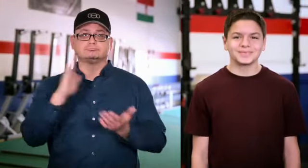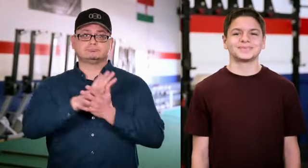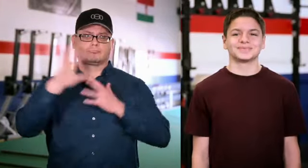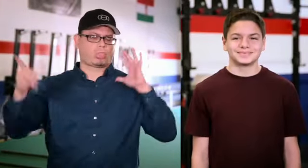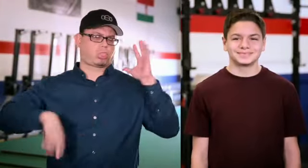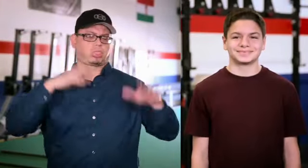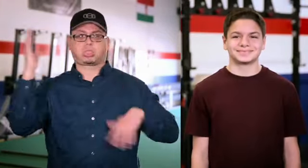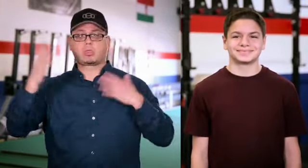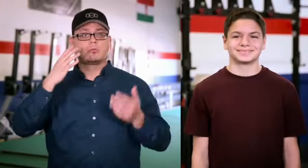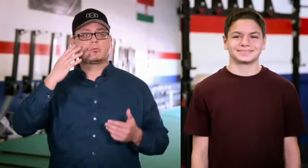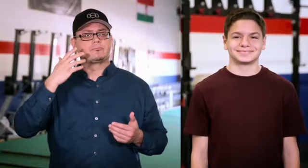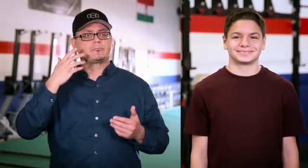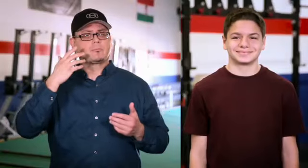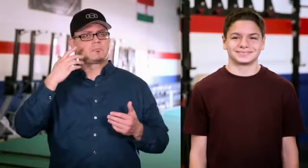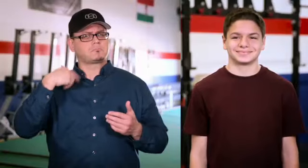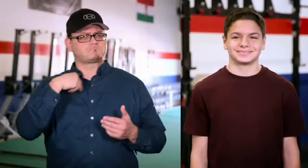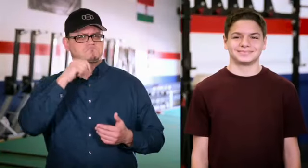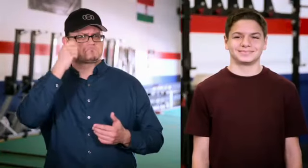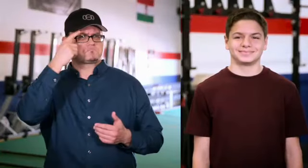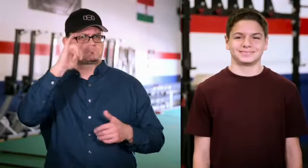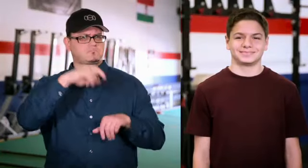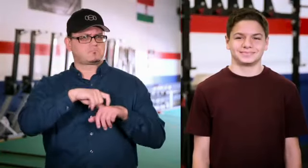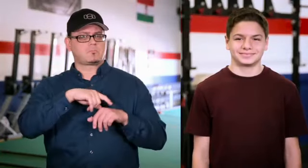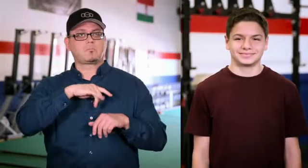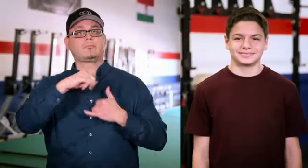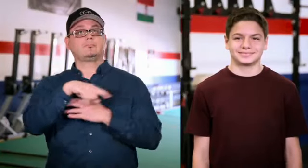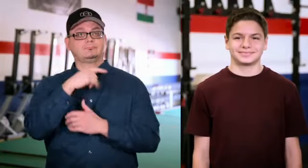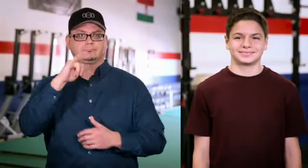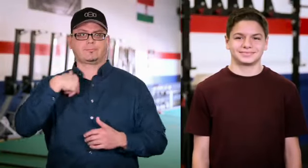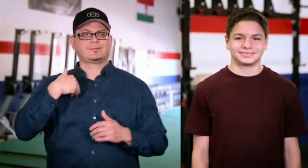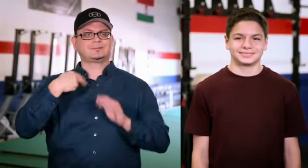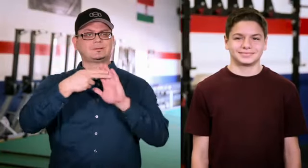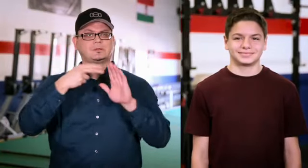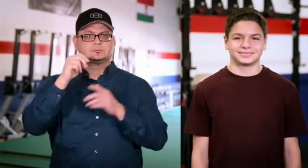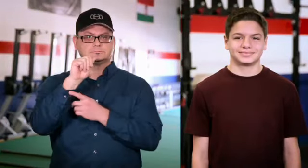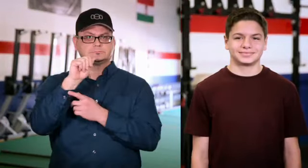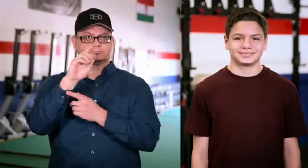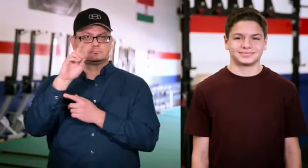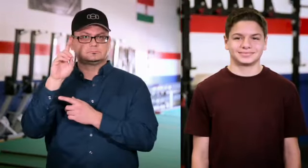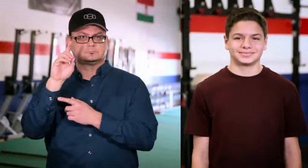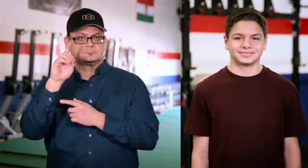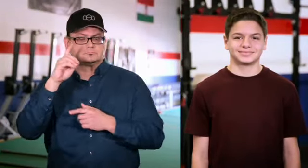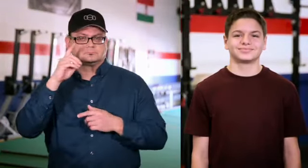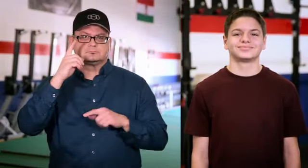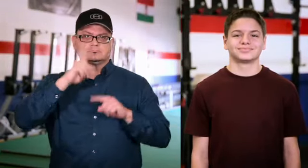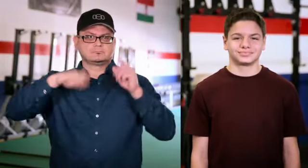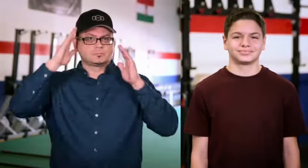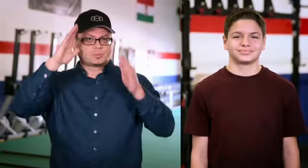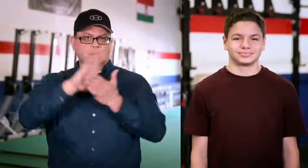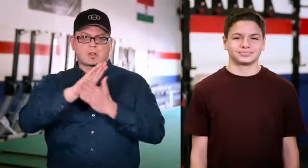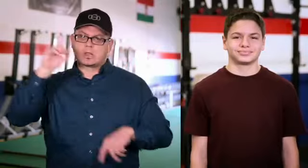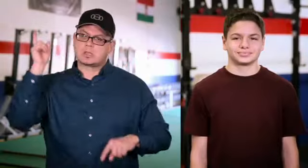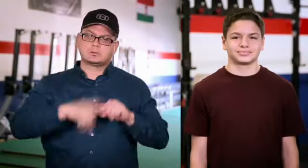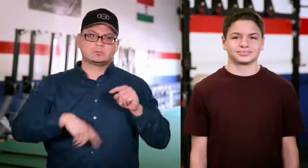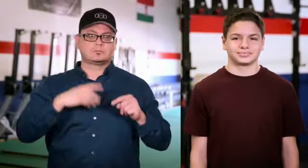I wasn't an effective student. I didn't understand why at the time, but today I know. I have been diagnosed with ADD. I couldn't focus on school.